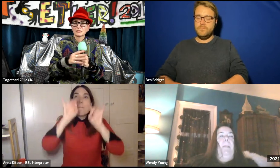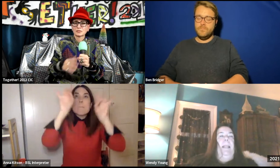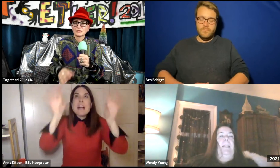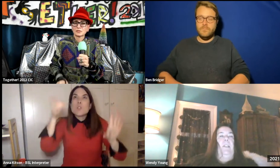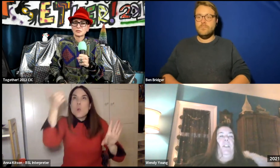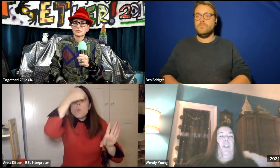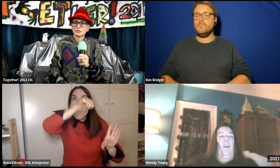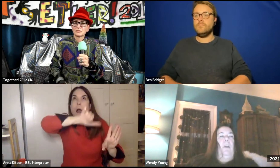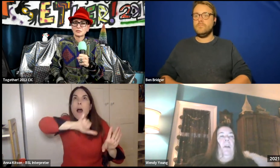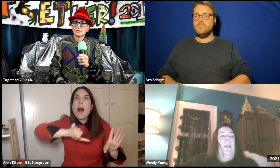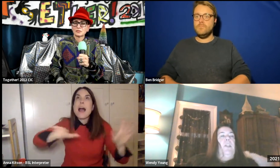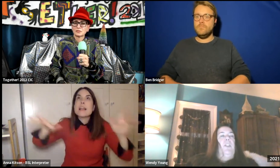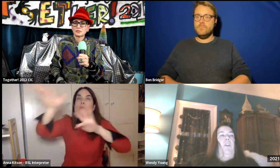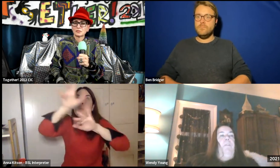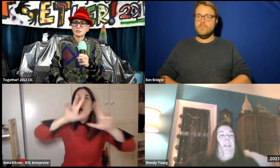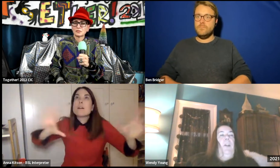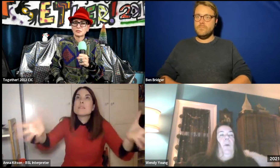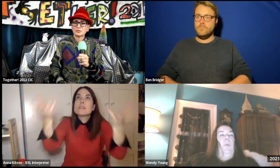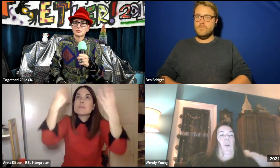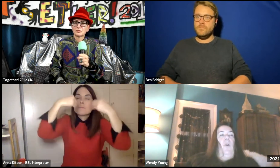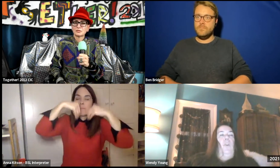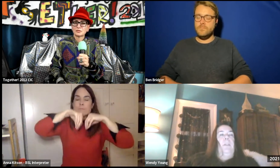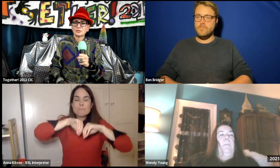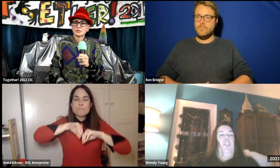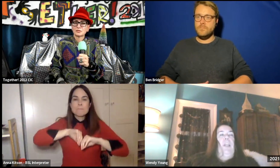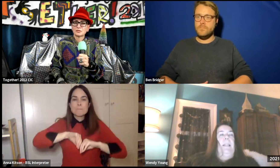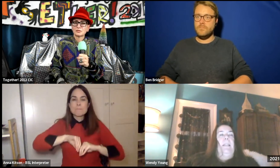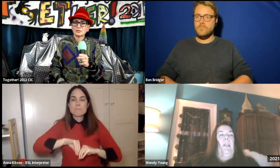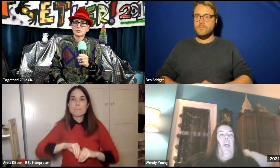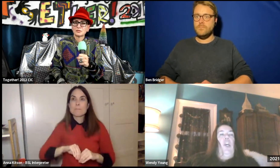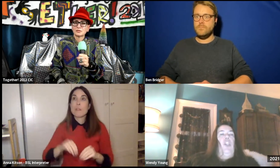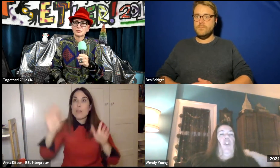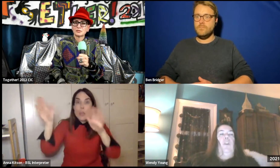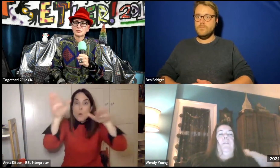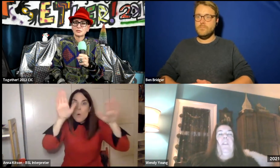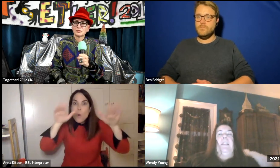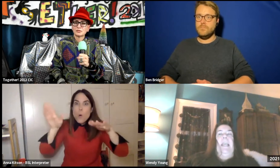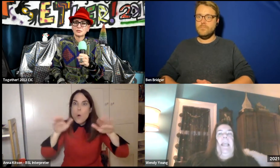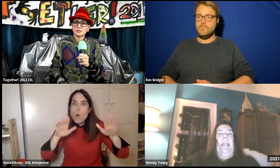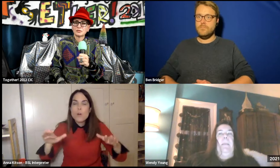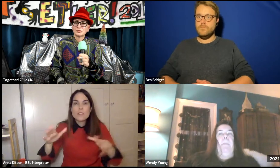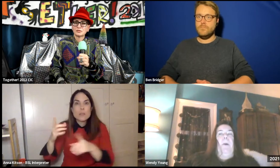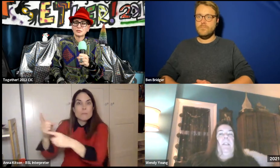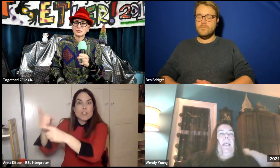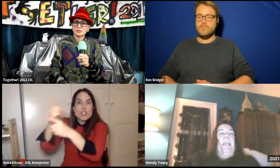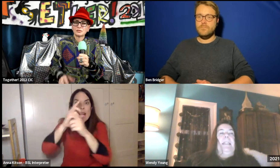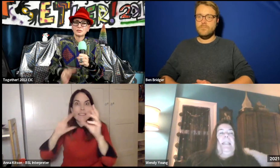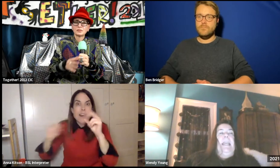bladed tongue, sovereign gold Autumn Chanter, yours for the taking, but take